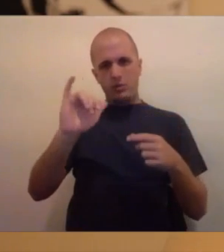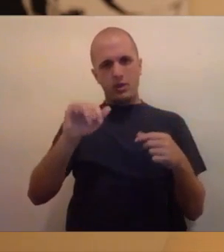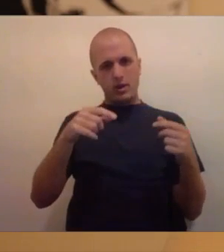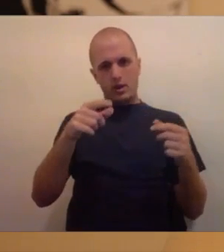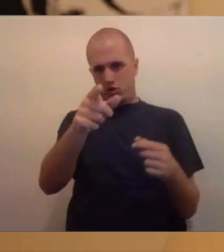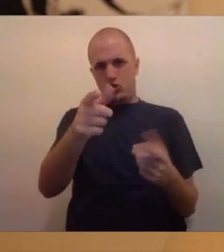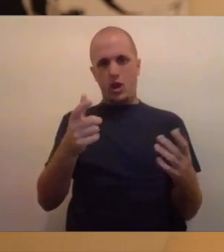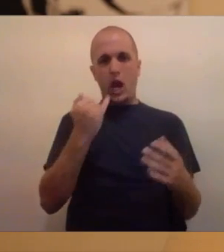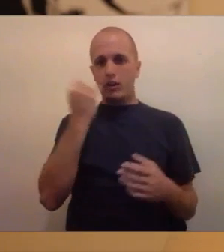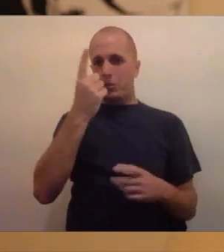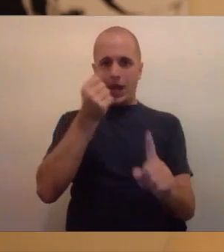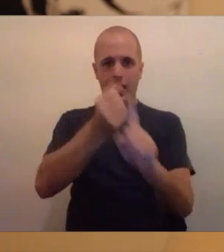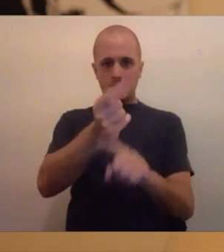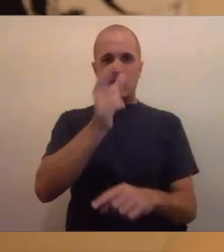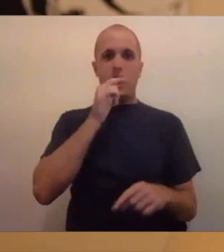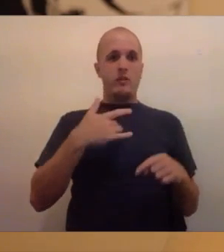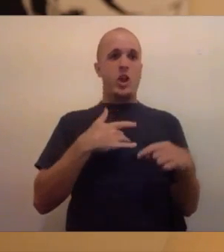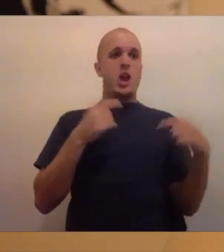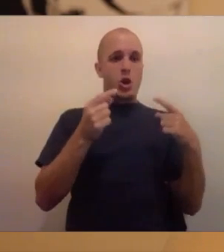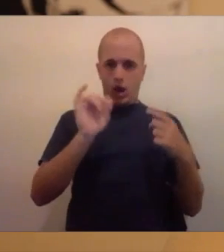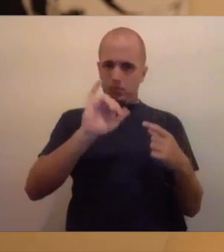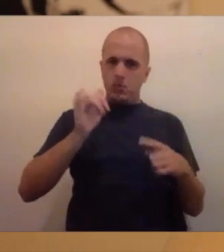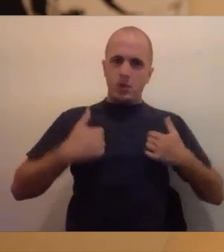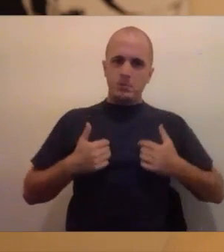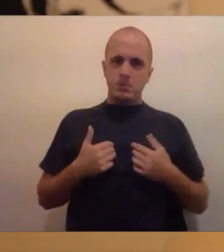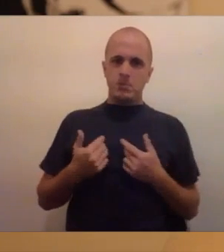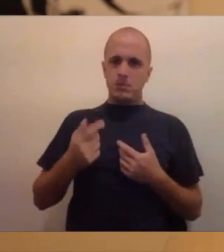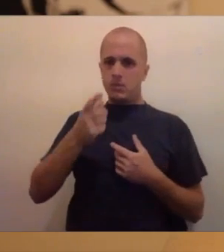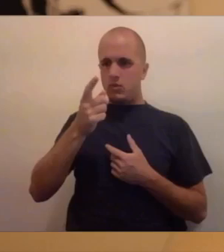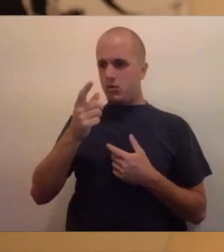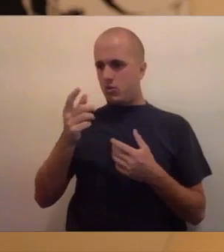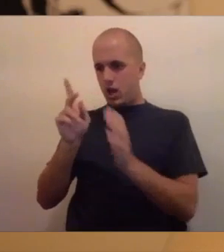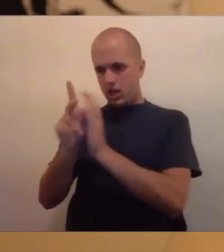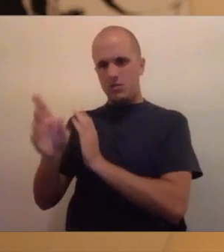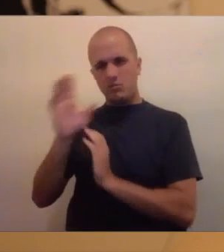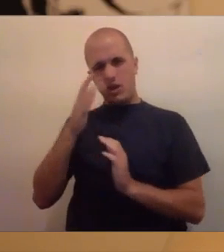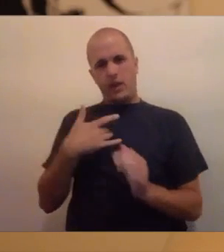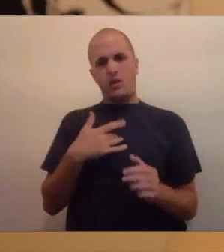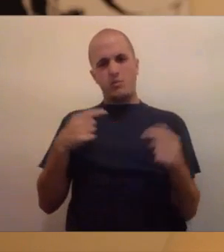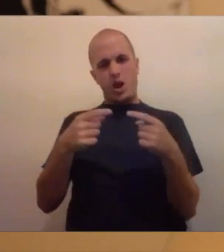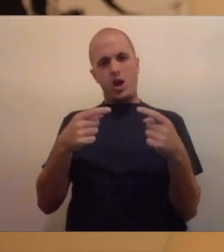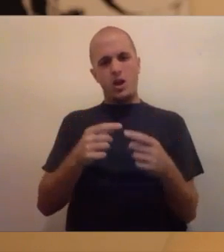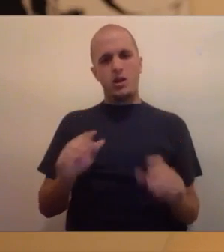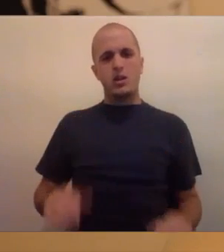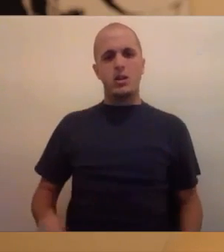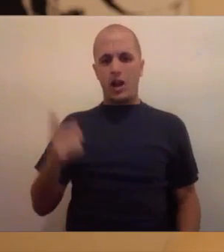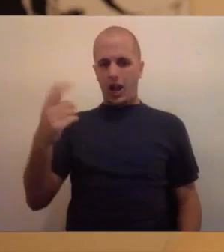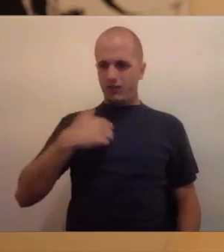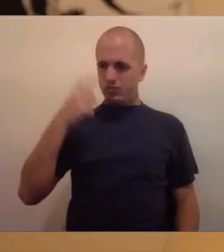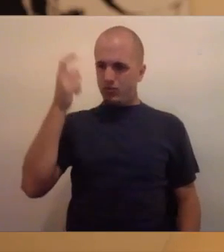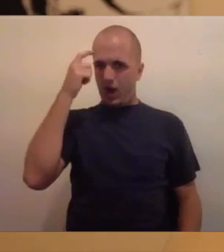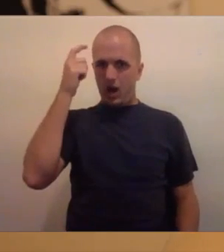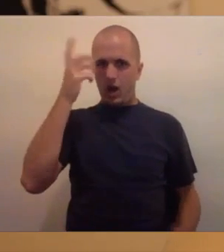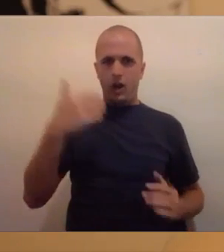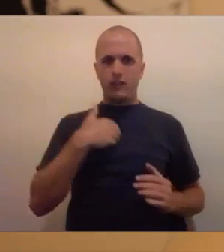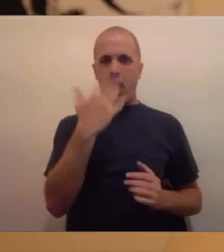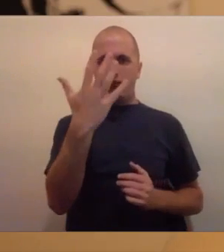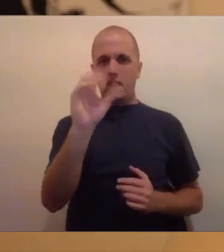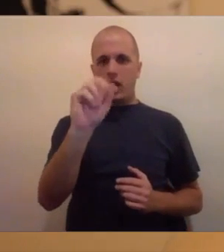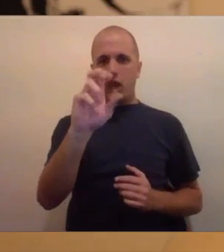Somebody hits you and you feel pain, an anima will feel pain, too. Because